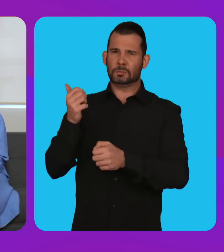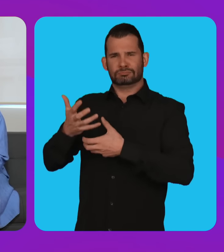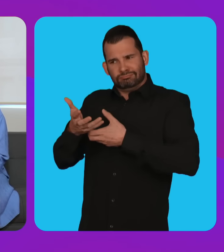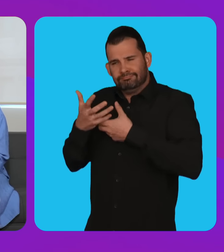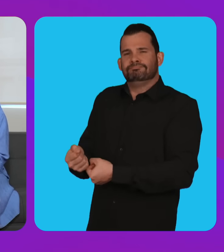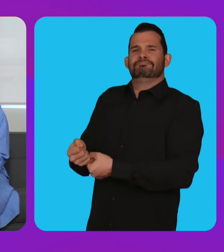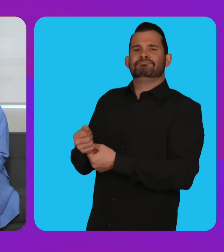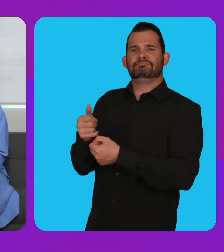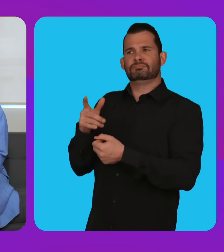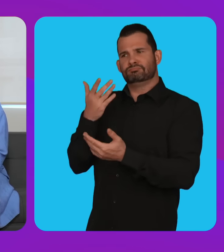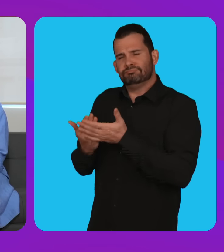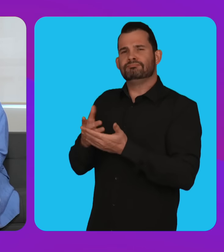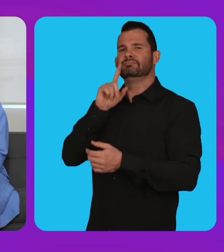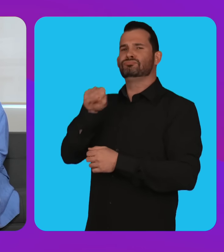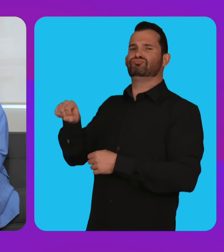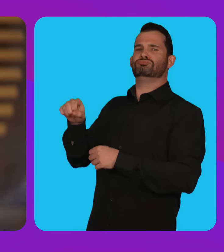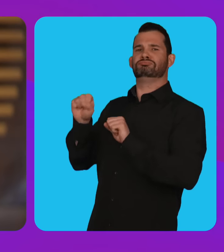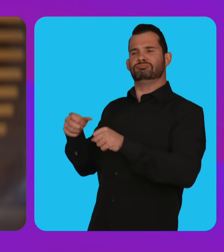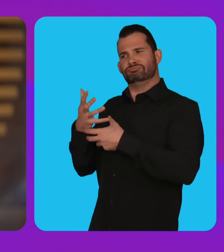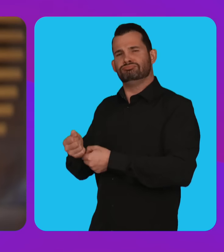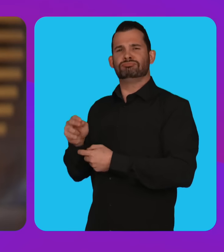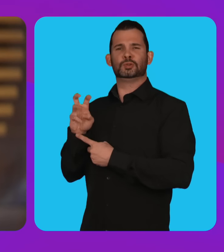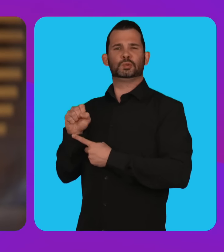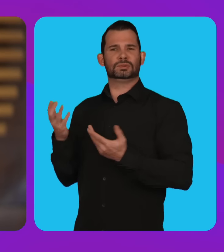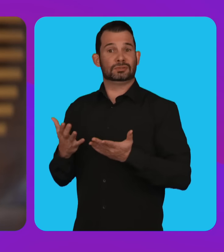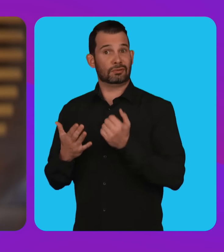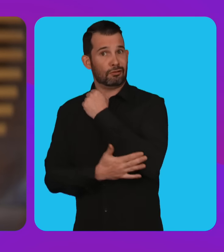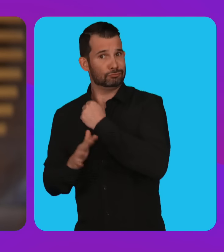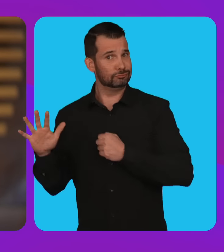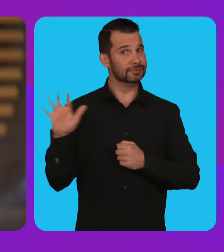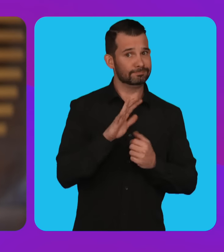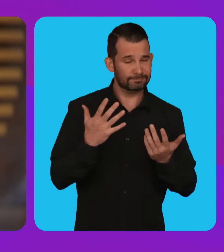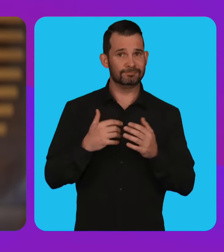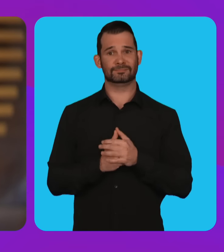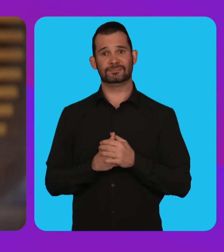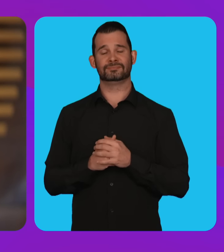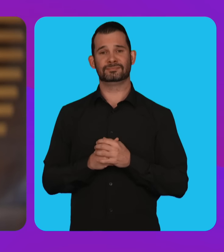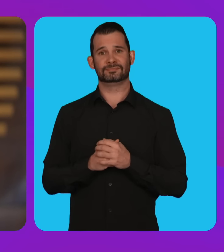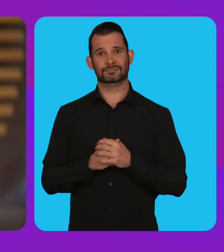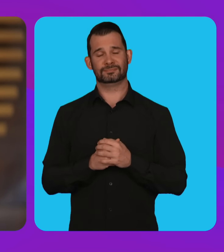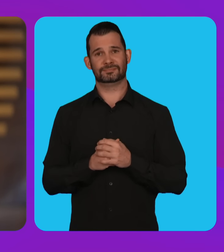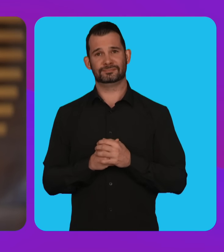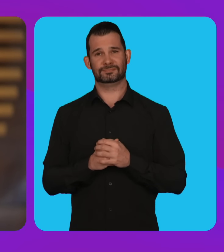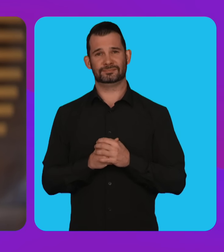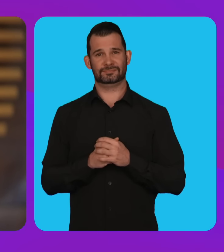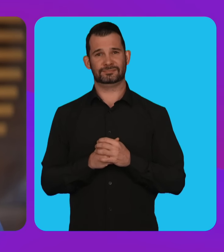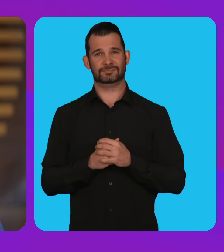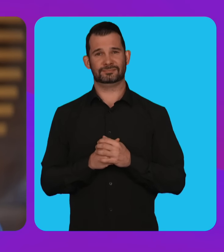CBC/Radio-Canada the most trusted source of credible news in the country.